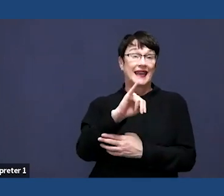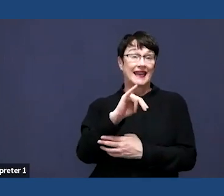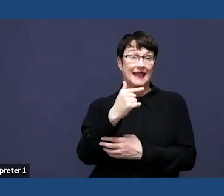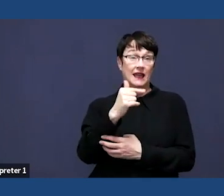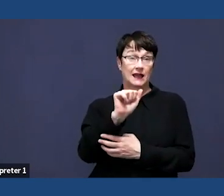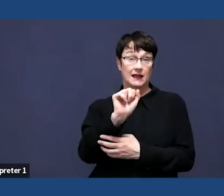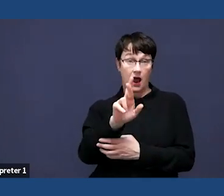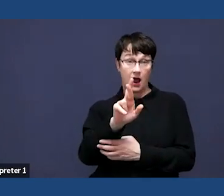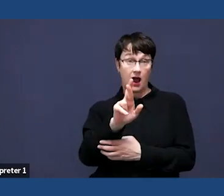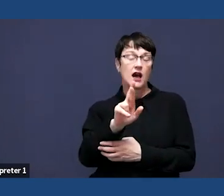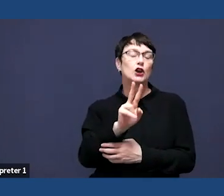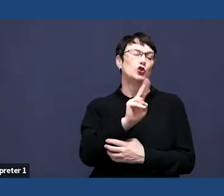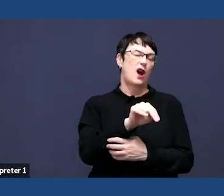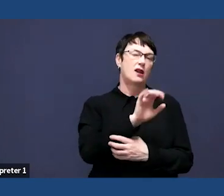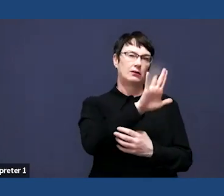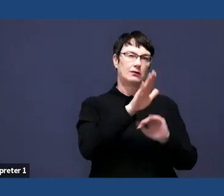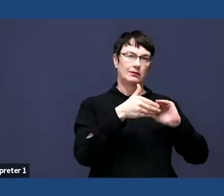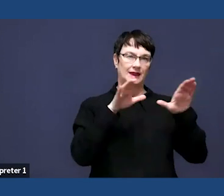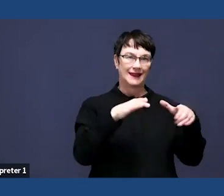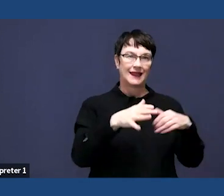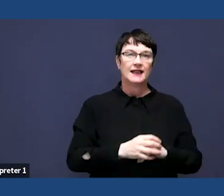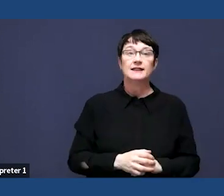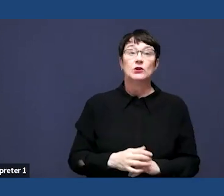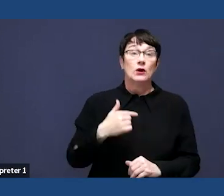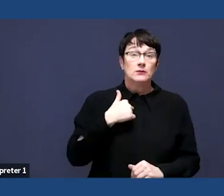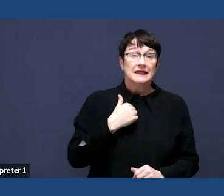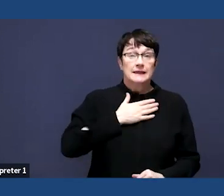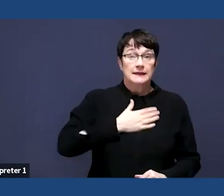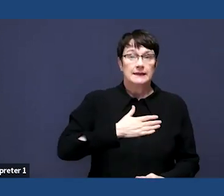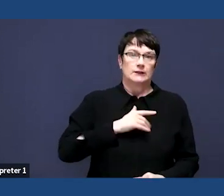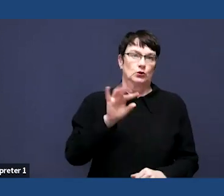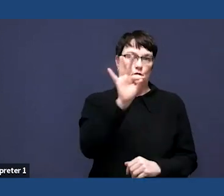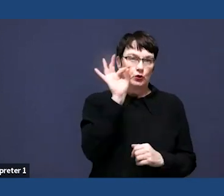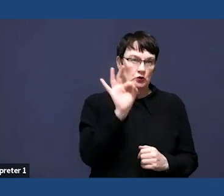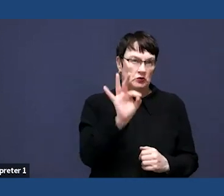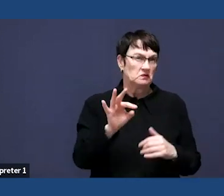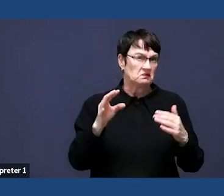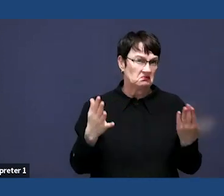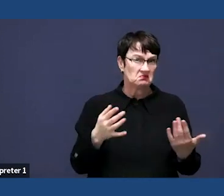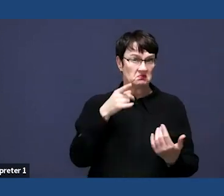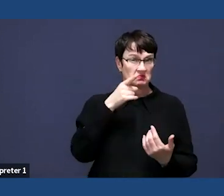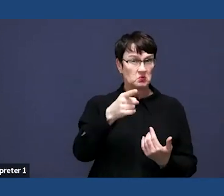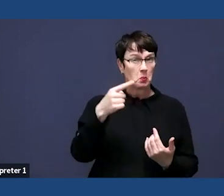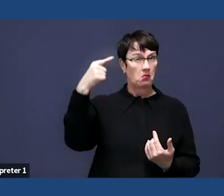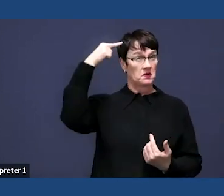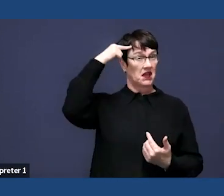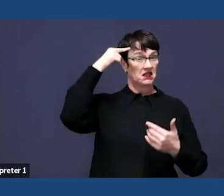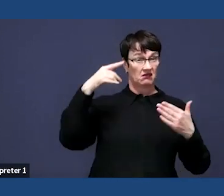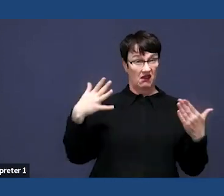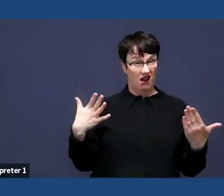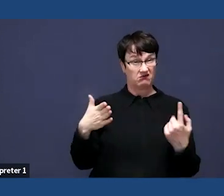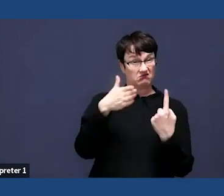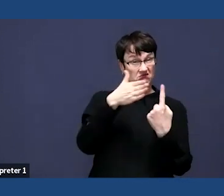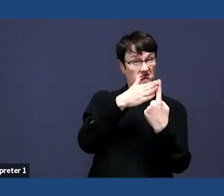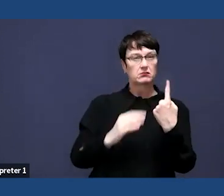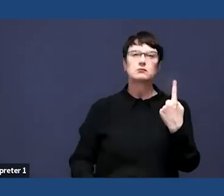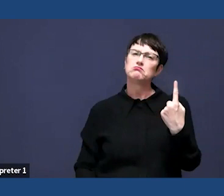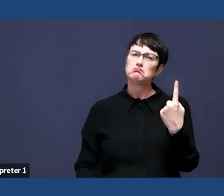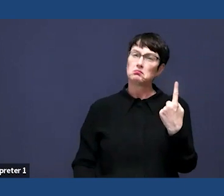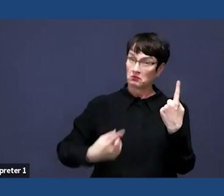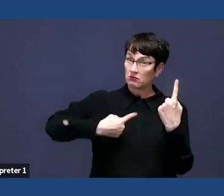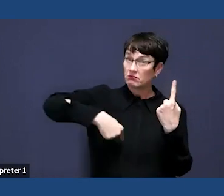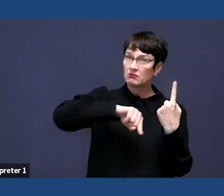And the second question is, can we and should we establish a collaboration of framework